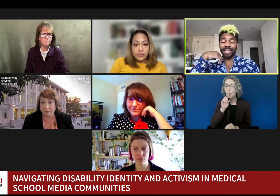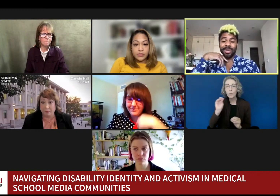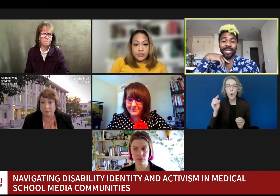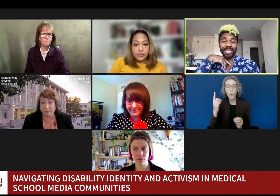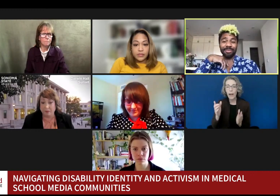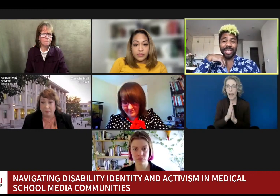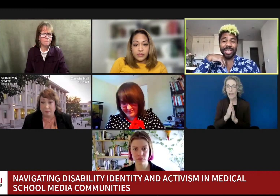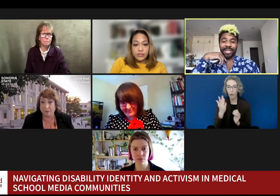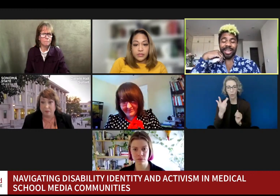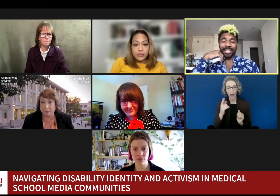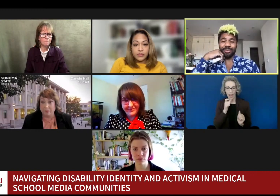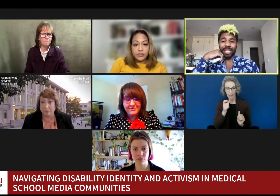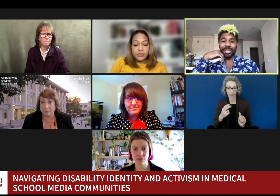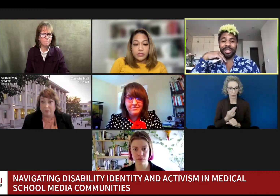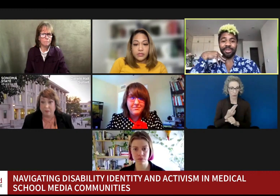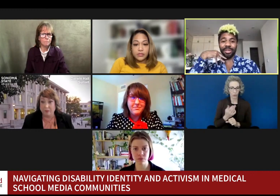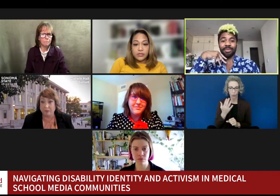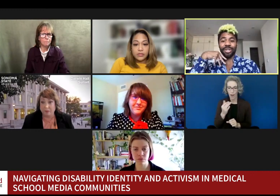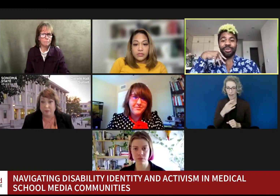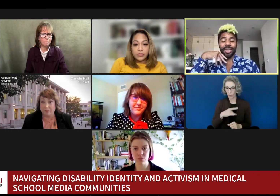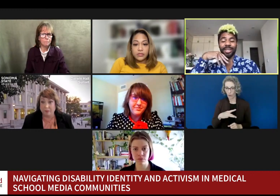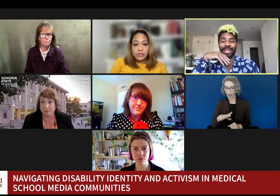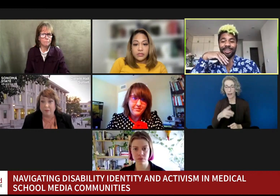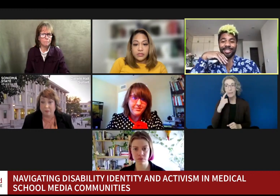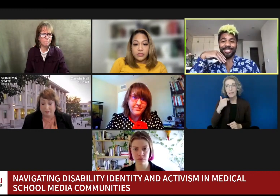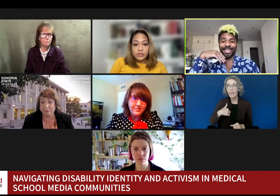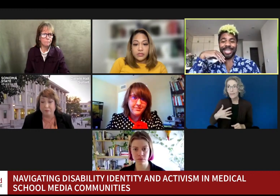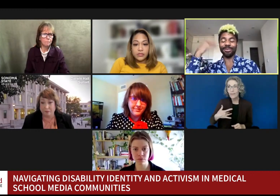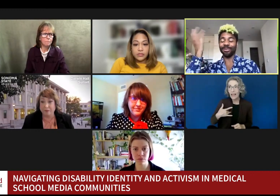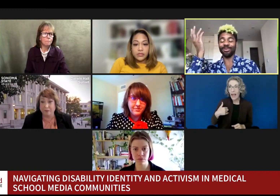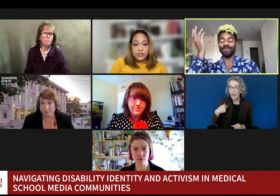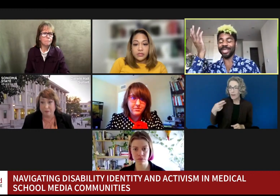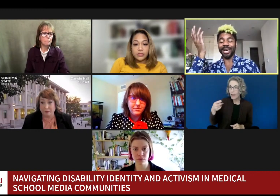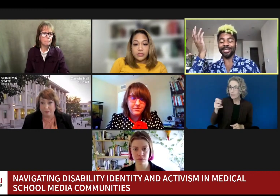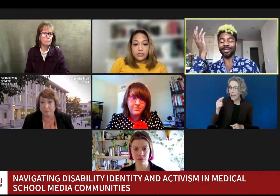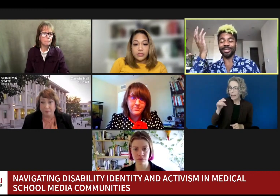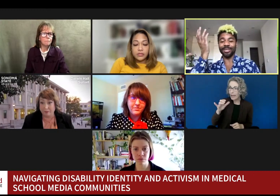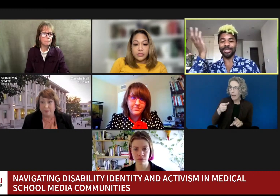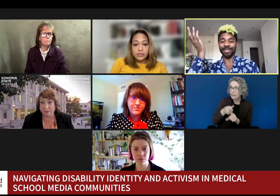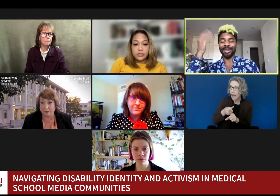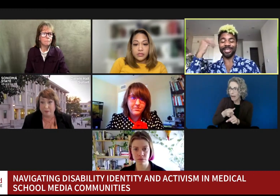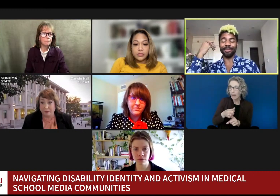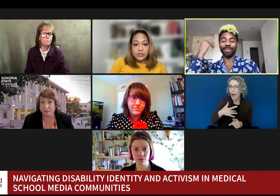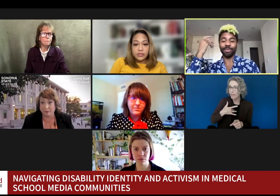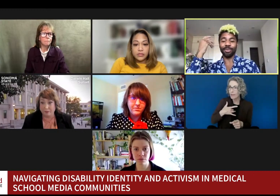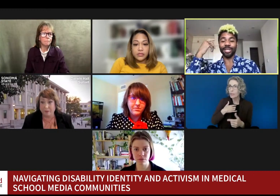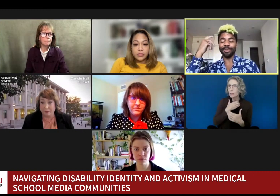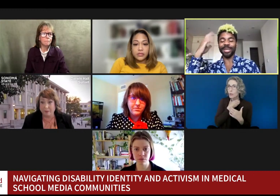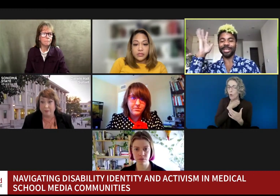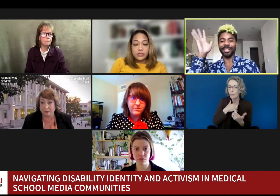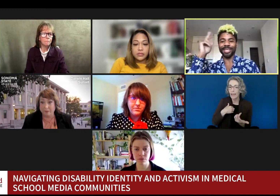It's because I have panic attacks sometimes and I feel like I'm choking and also like I feel tiser, like a symbol of oppression, but